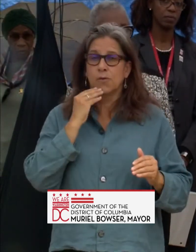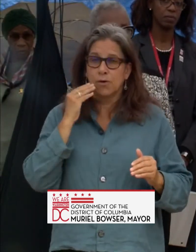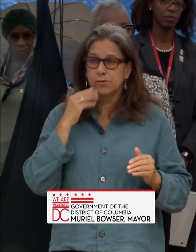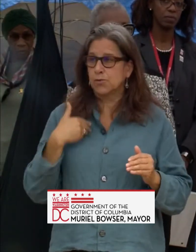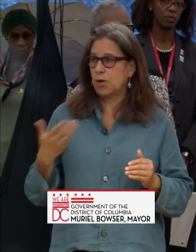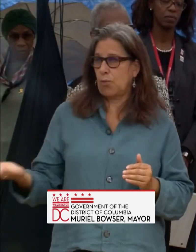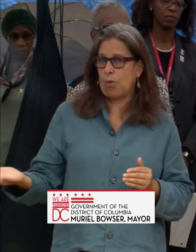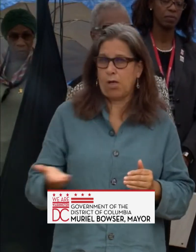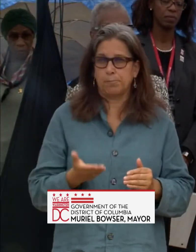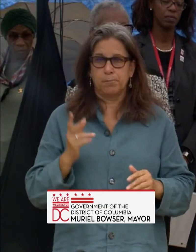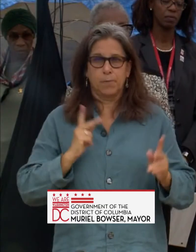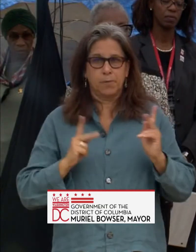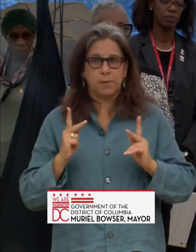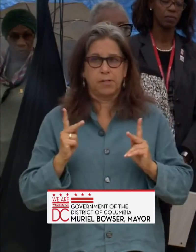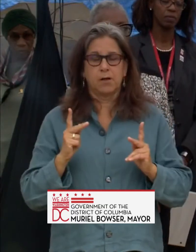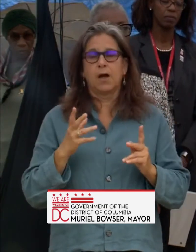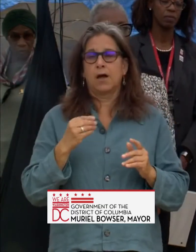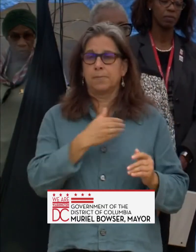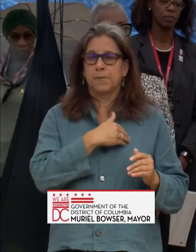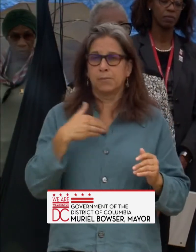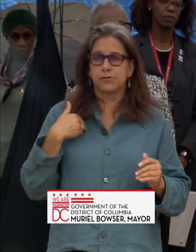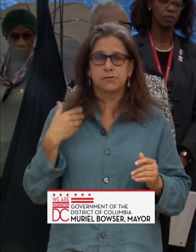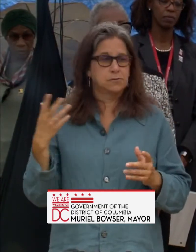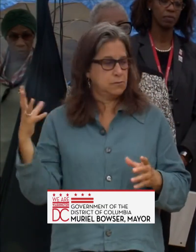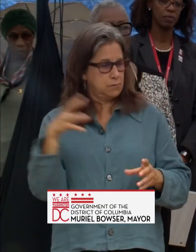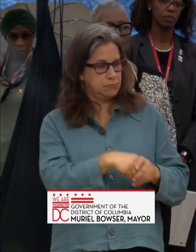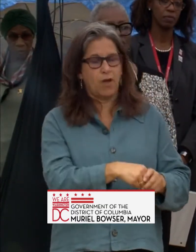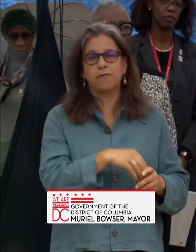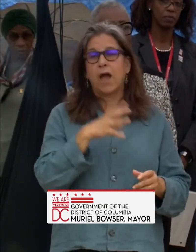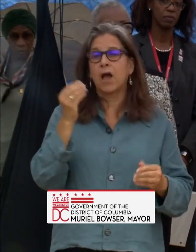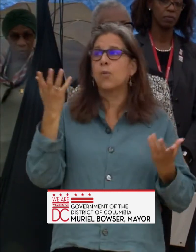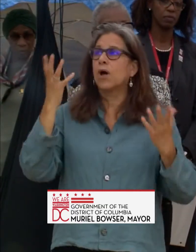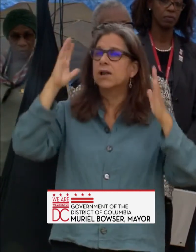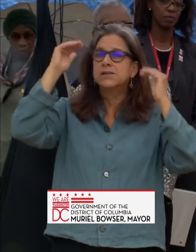EXPECTATIONS AROUND VARIOUS THINGS THAT THEY ARE CONCERNED ABOUT.